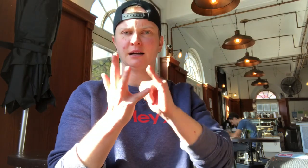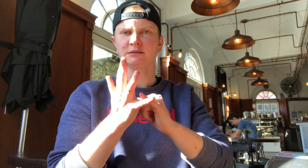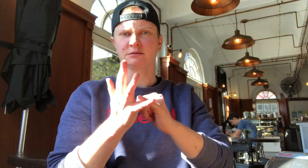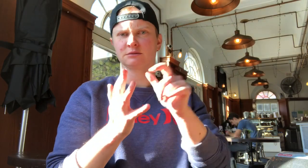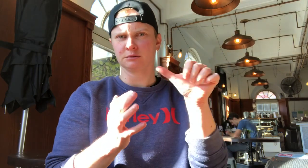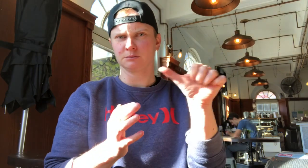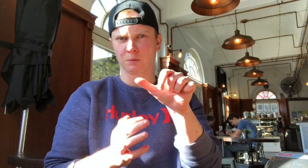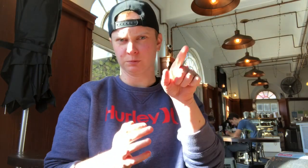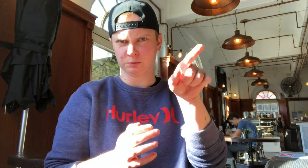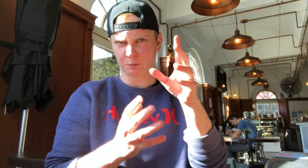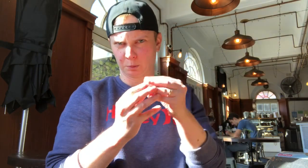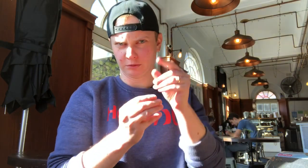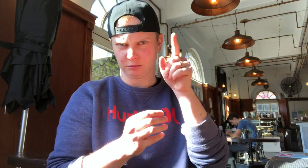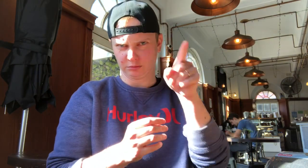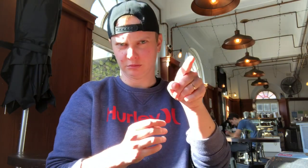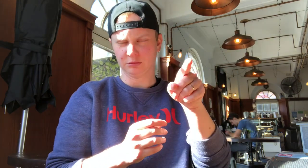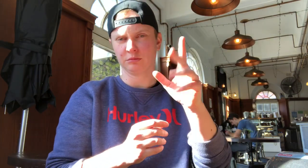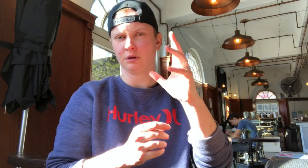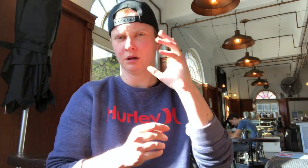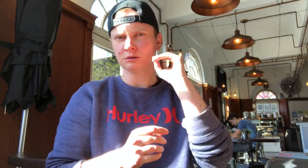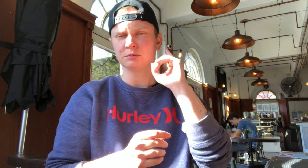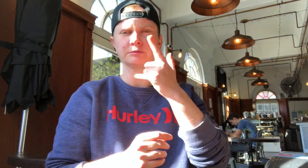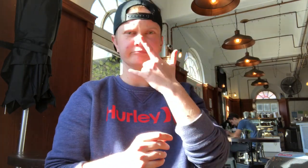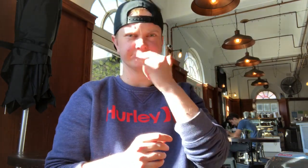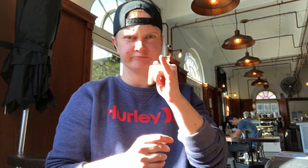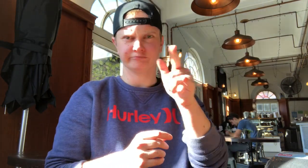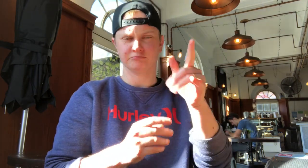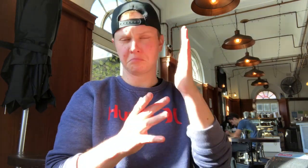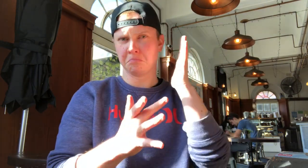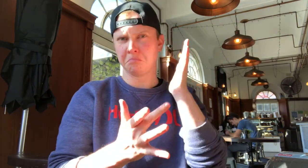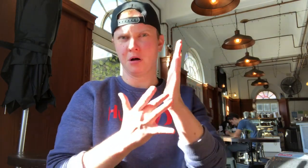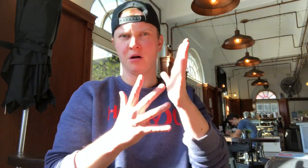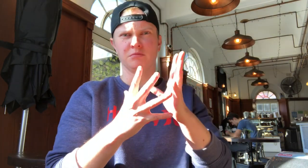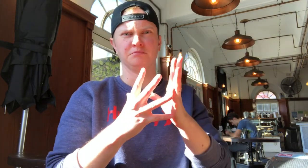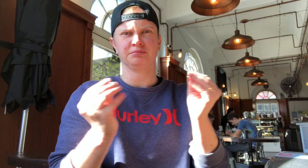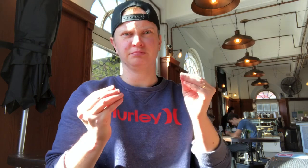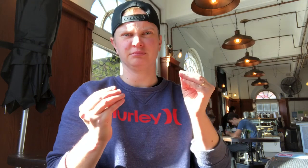for my testosterone appointment but Dr Hayes had to cancel our appointment